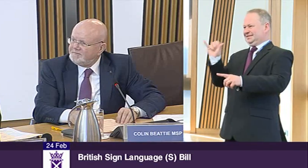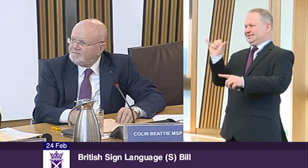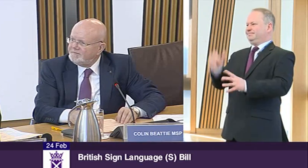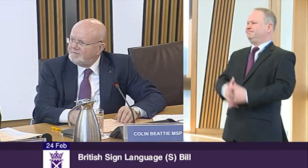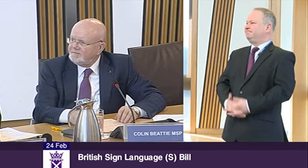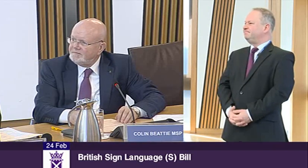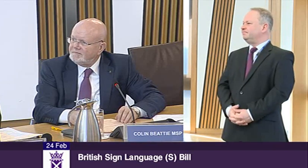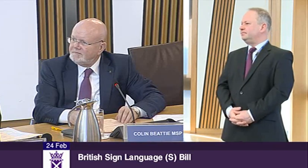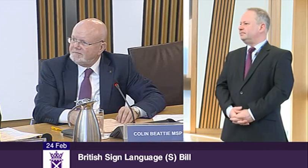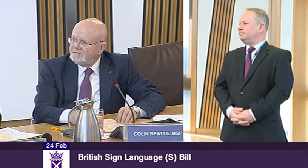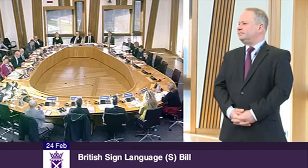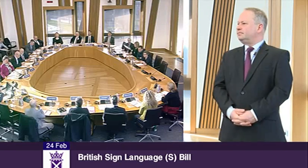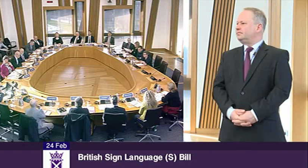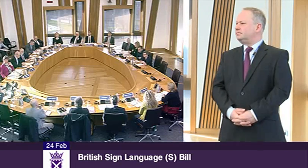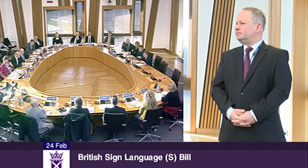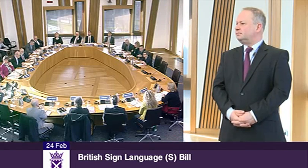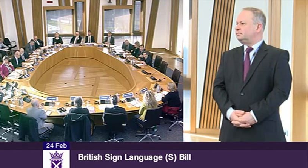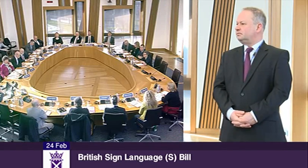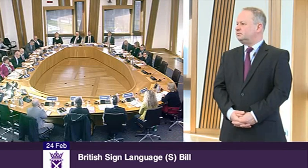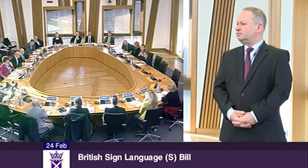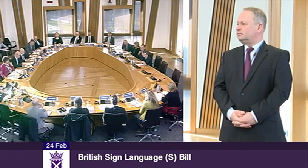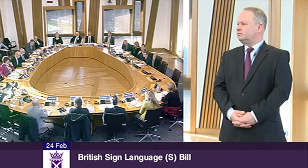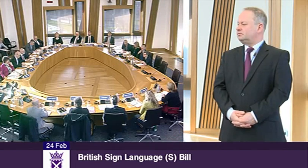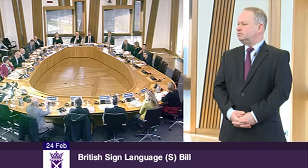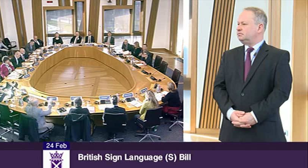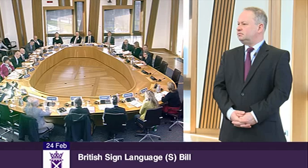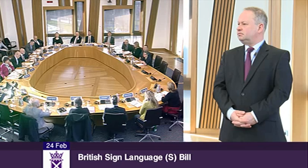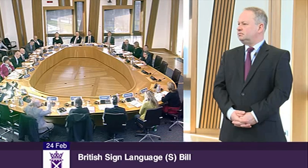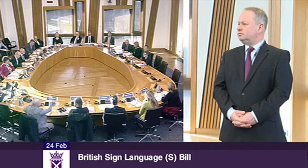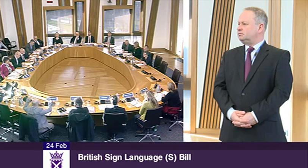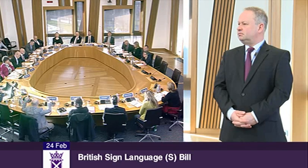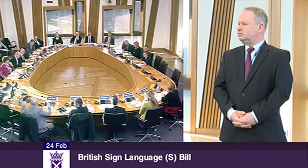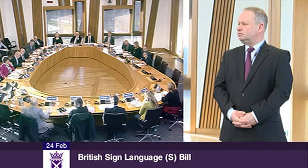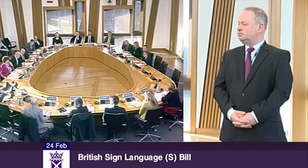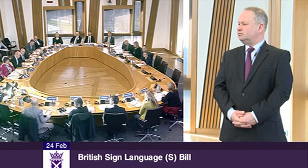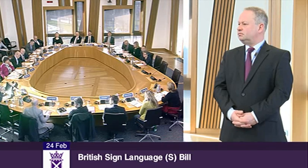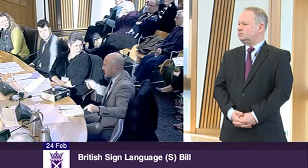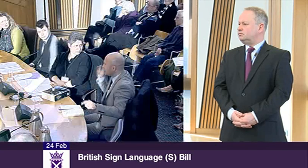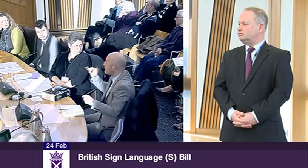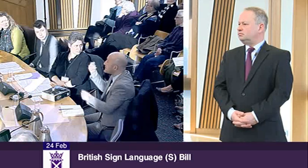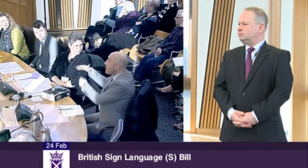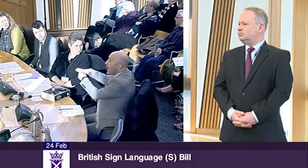Colin Beattie: I think that it does. I understand where you are coming from.